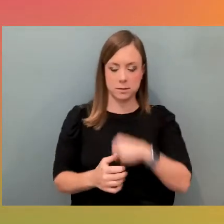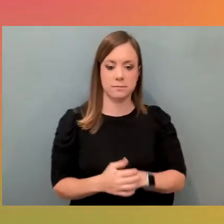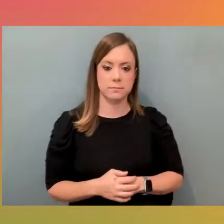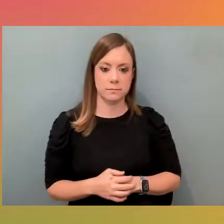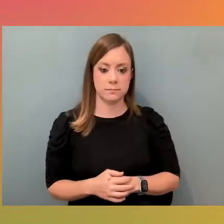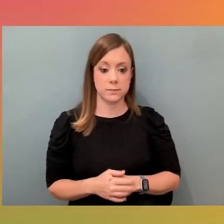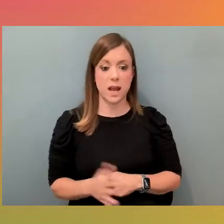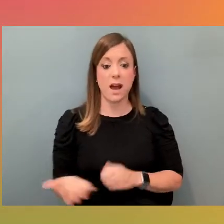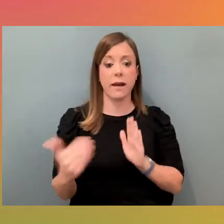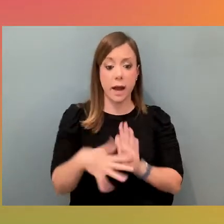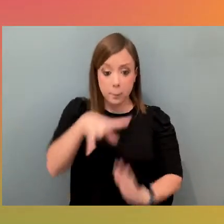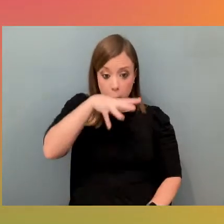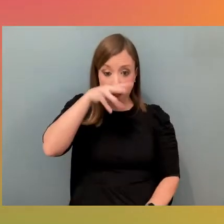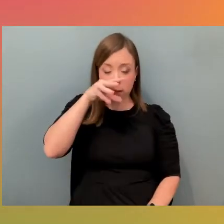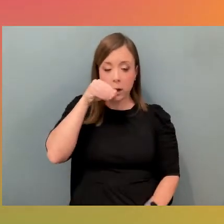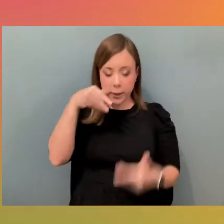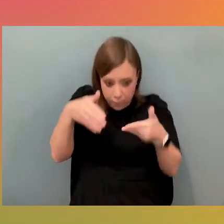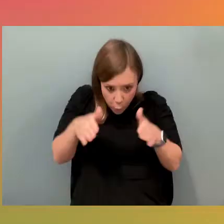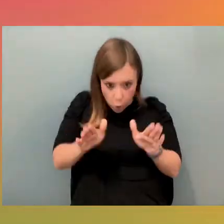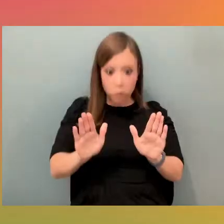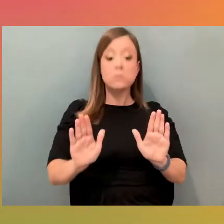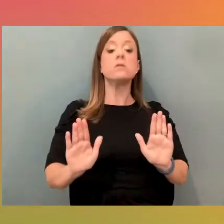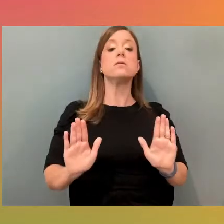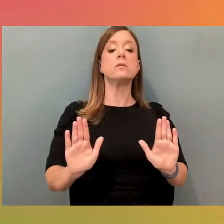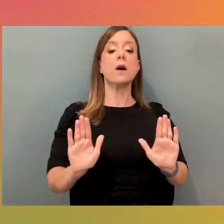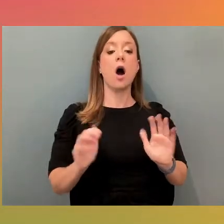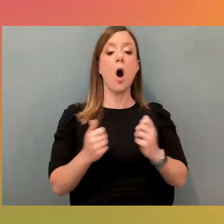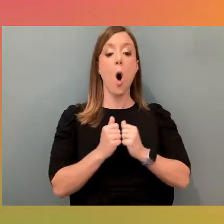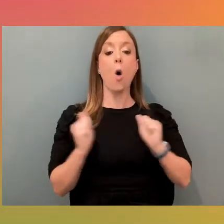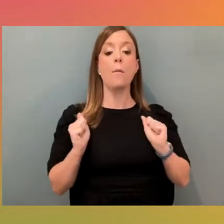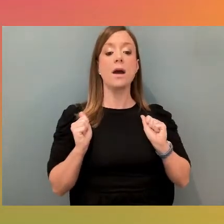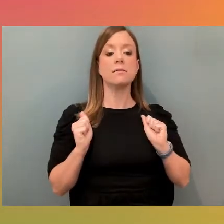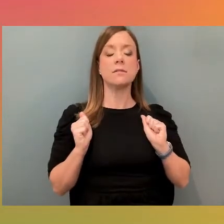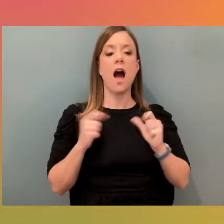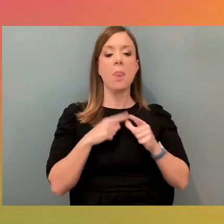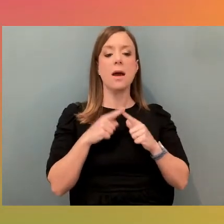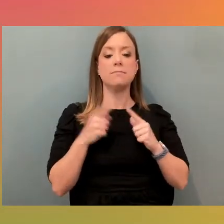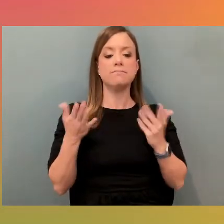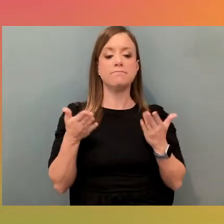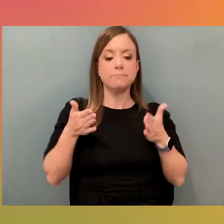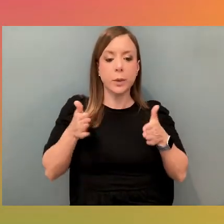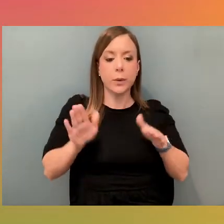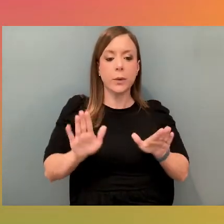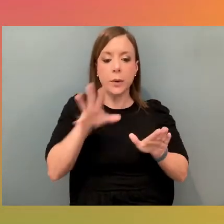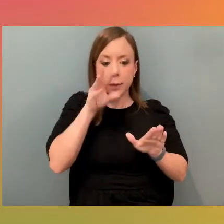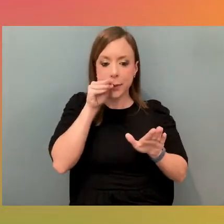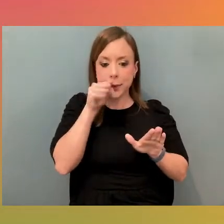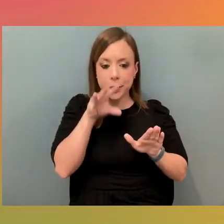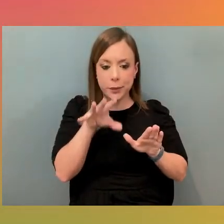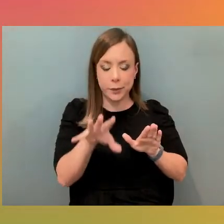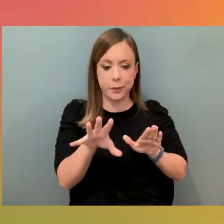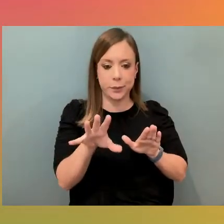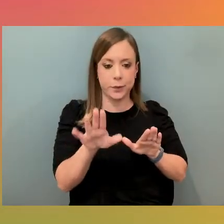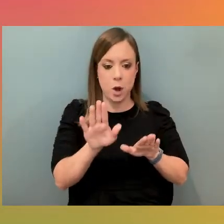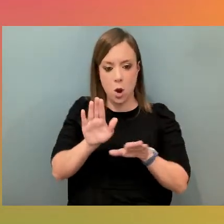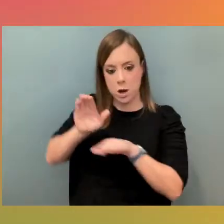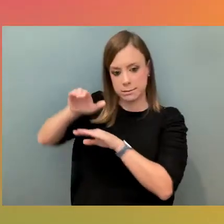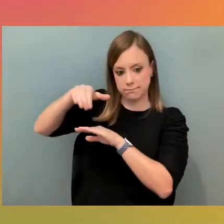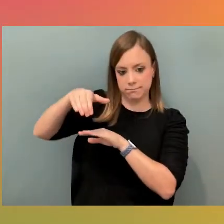THE SPINE. INHALE AND ARCH. EXHALE AND ROUND. ONE MORE TIME. BREATH IN.